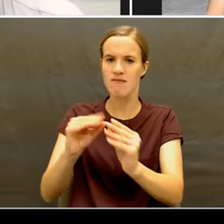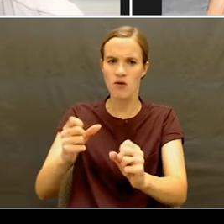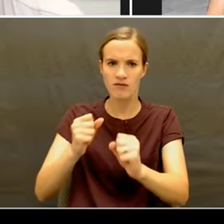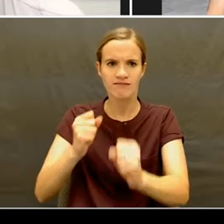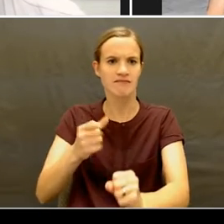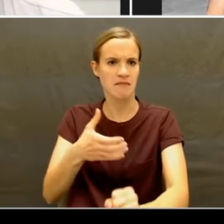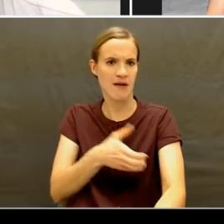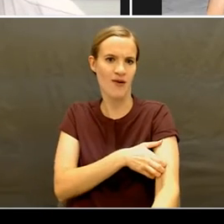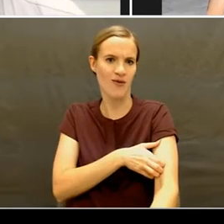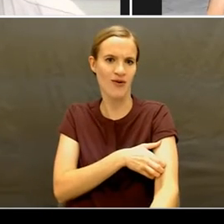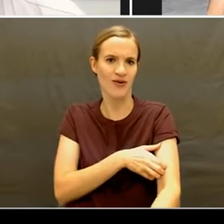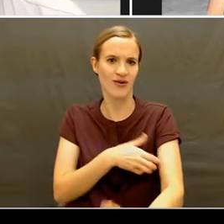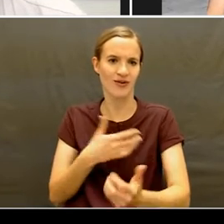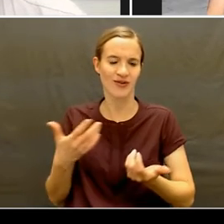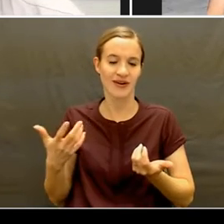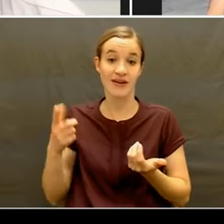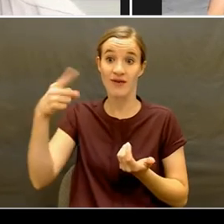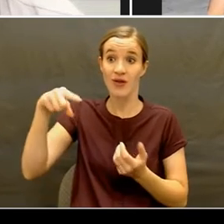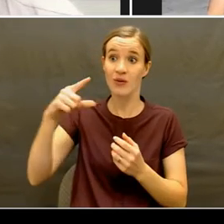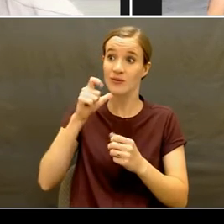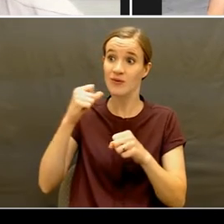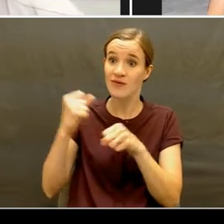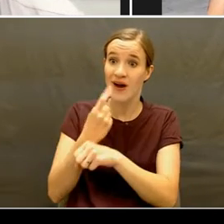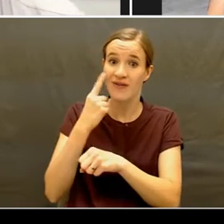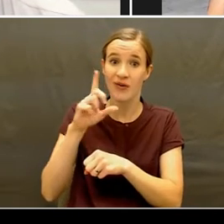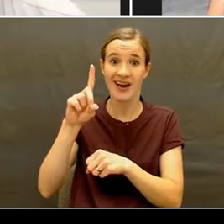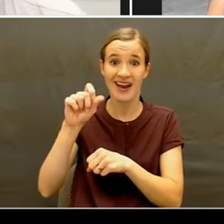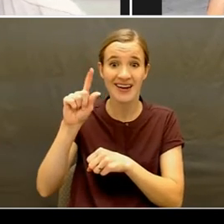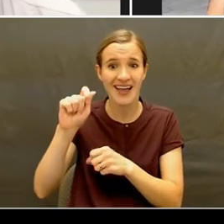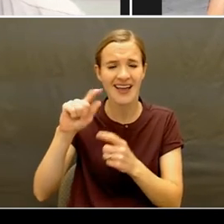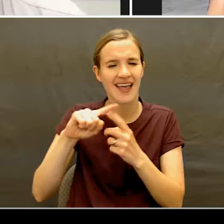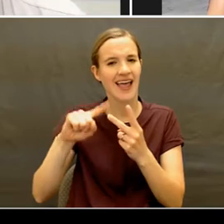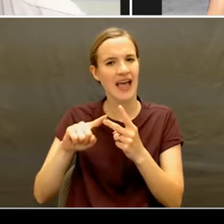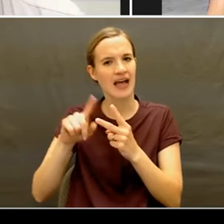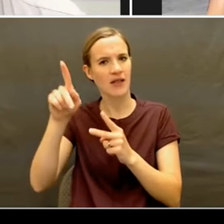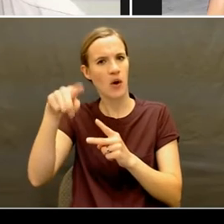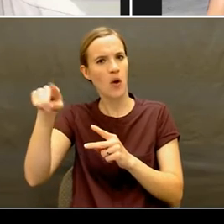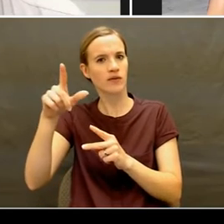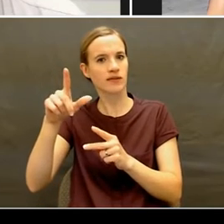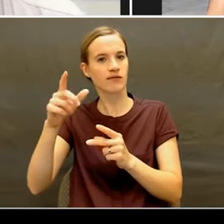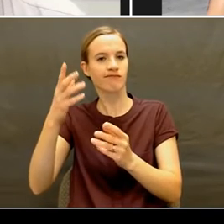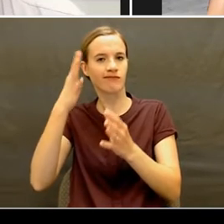those that certainly those that fought for it, but I think by those that passed it as well, because